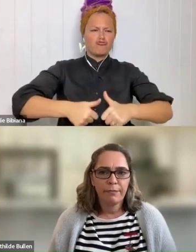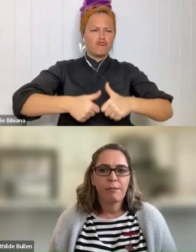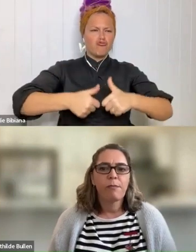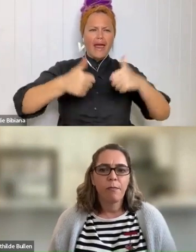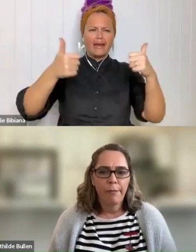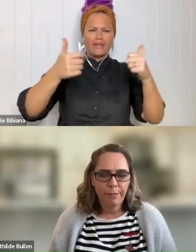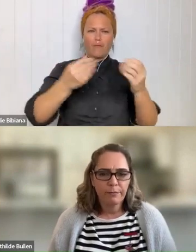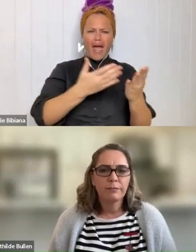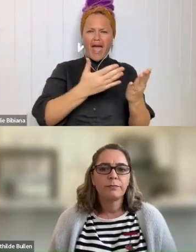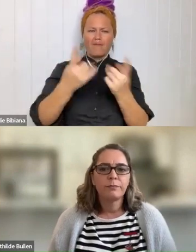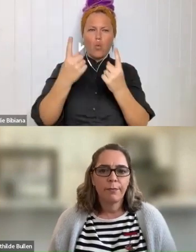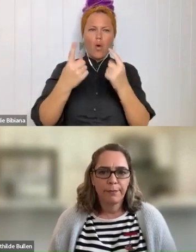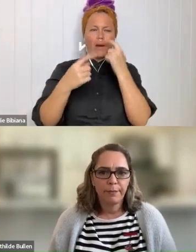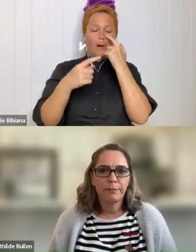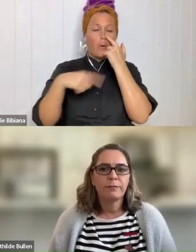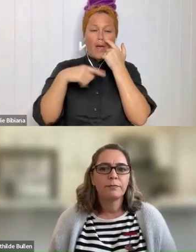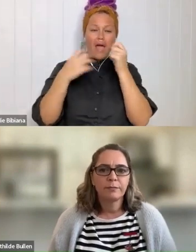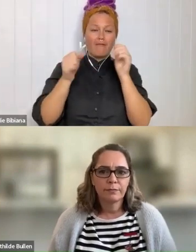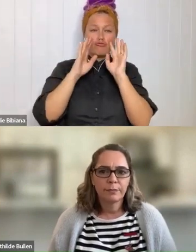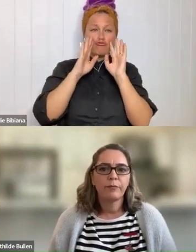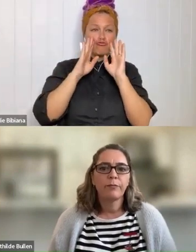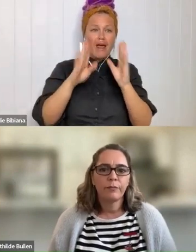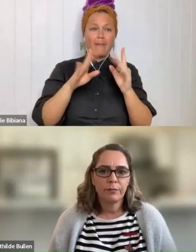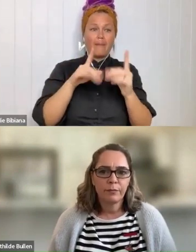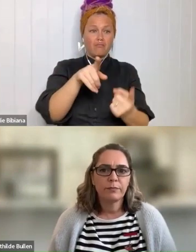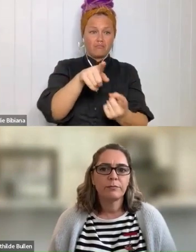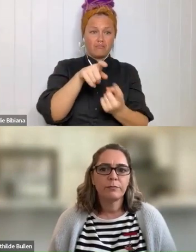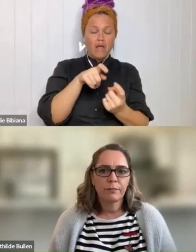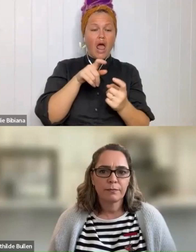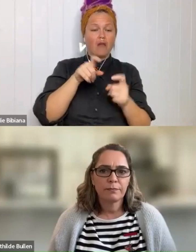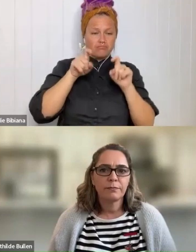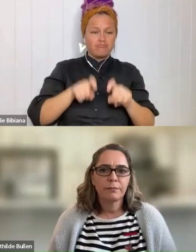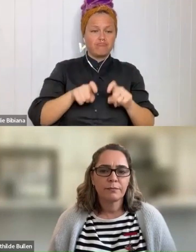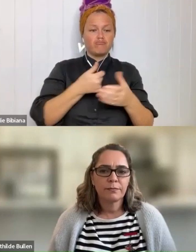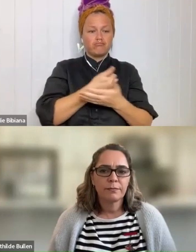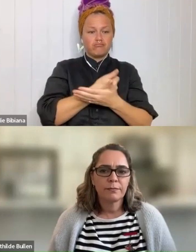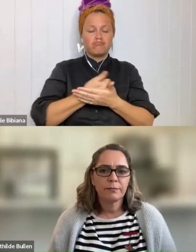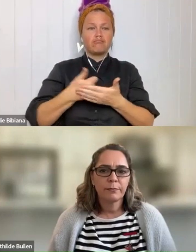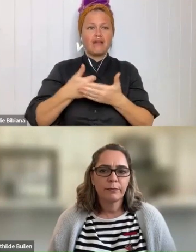incredible retention rates at AAV. And lots of people think